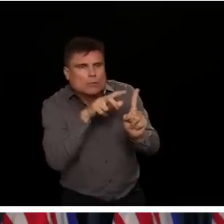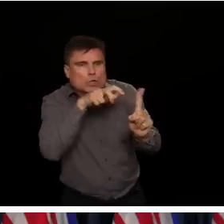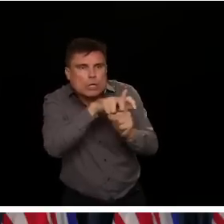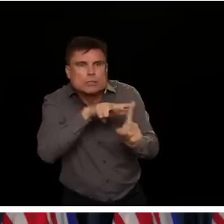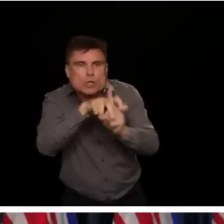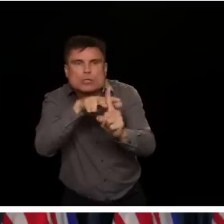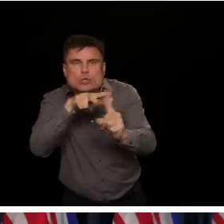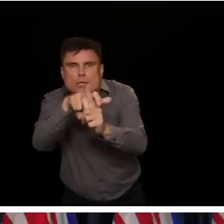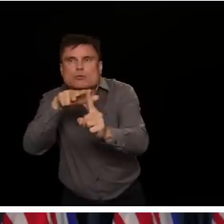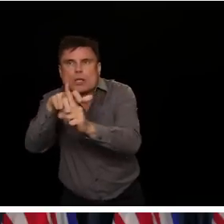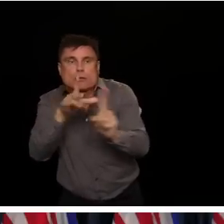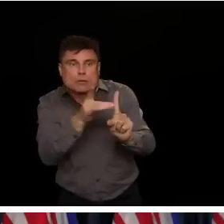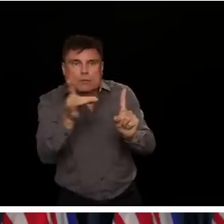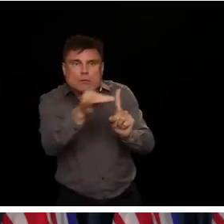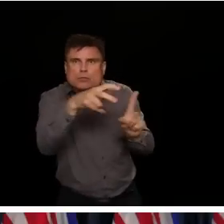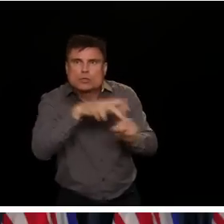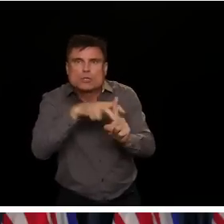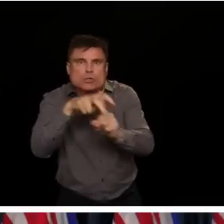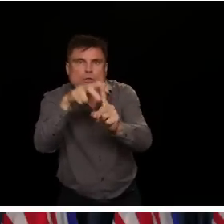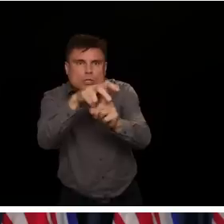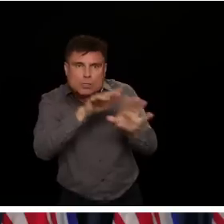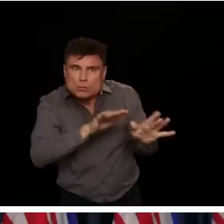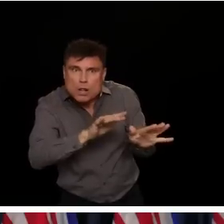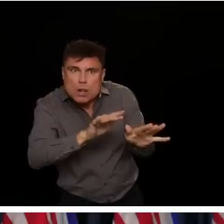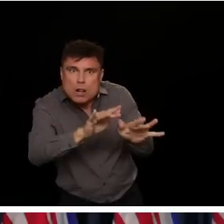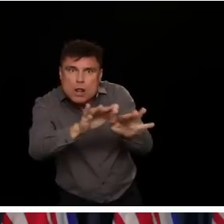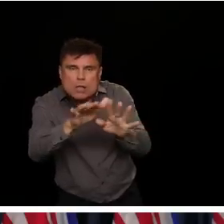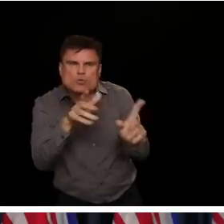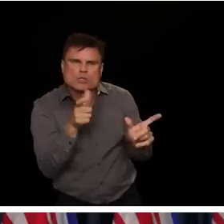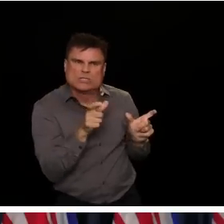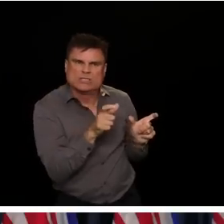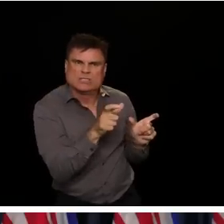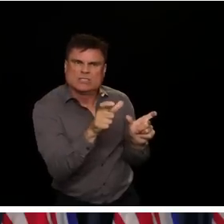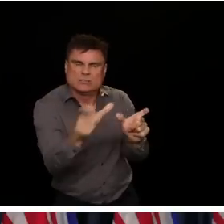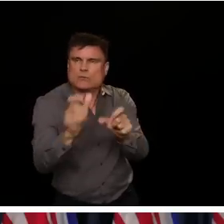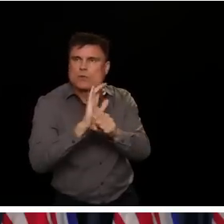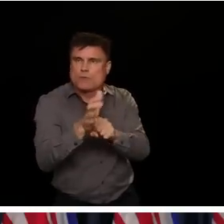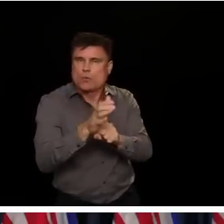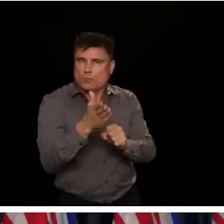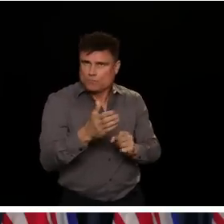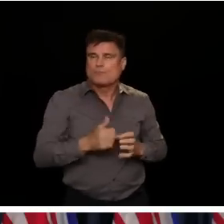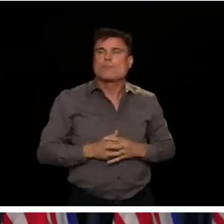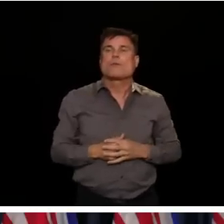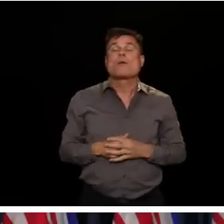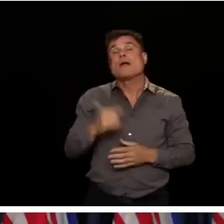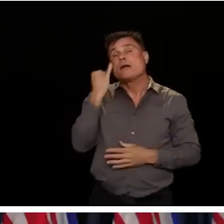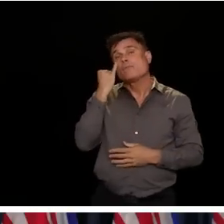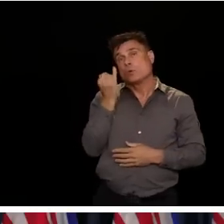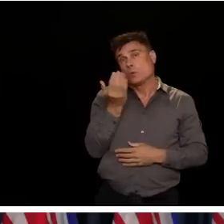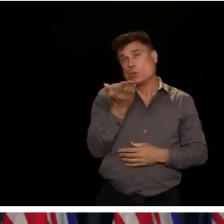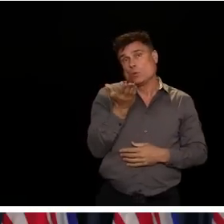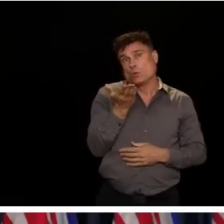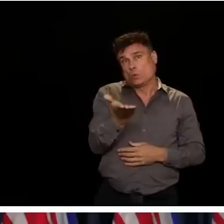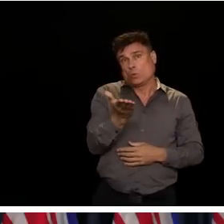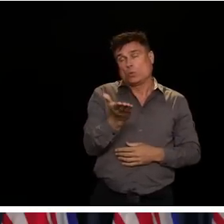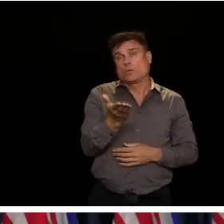had close contact with someone with a virus. What we can do is support you to stay away from others so you are not passing